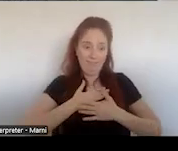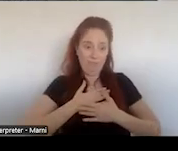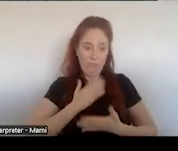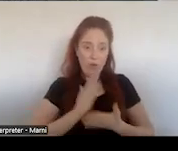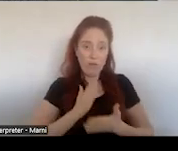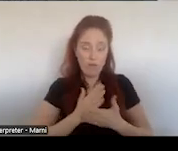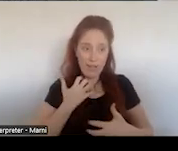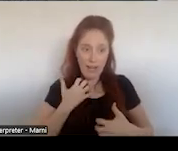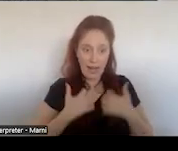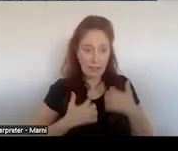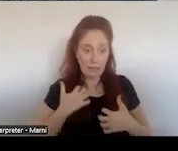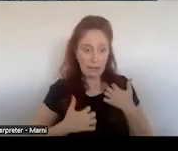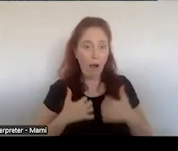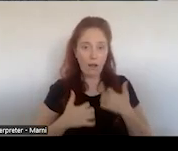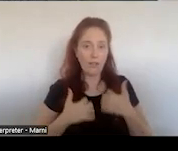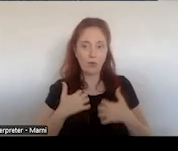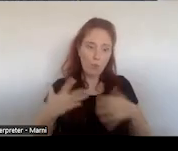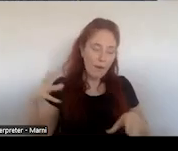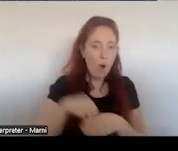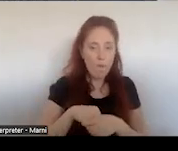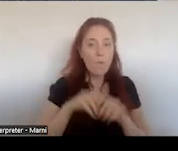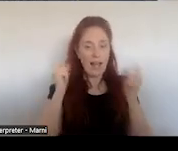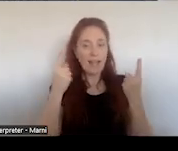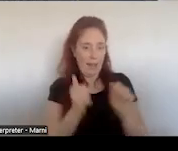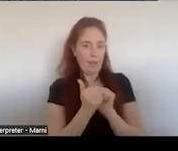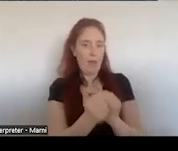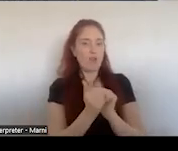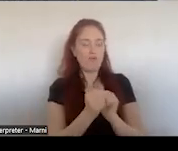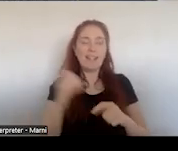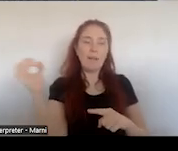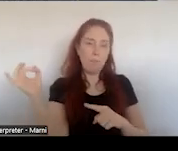and recognise how important this partnership is between Office for the Arts and Screen